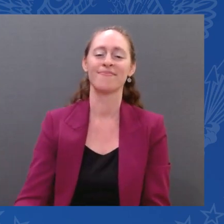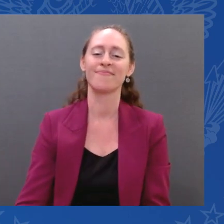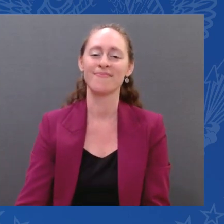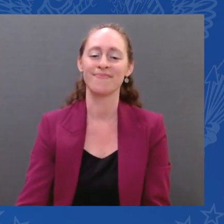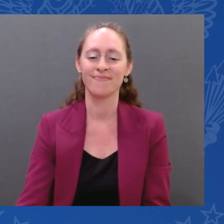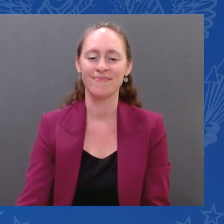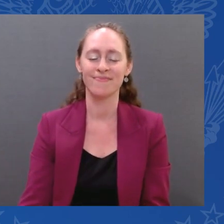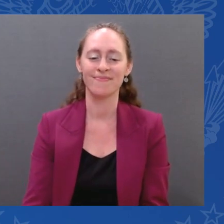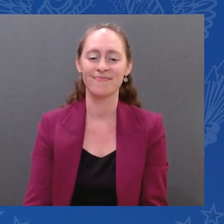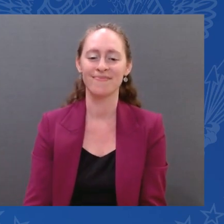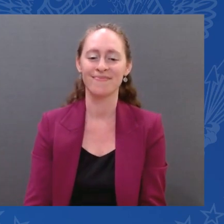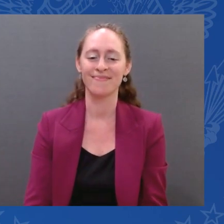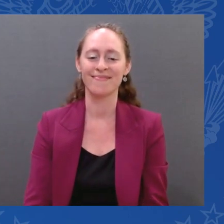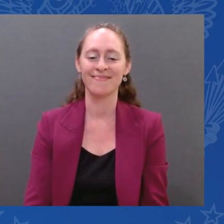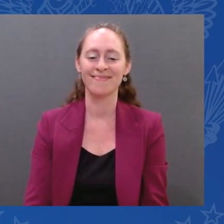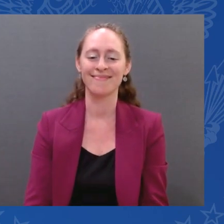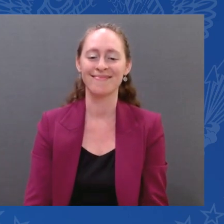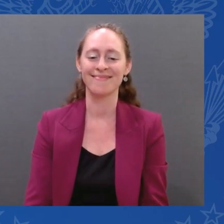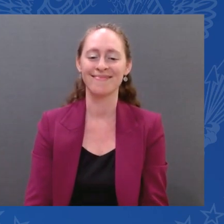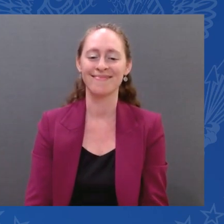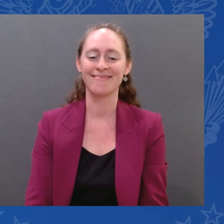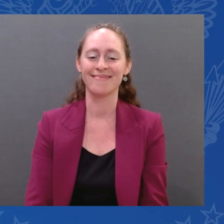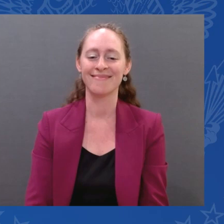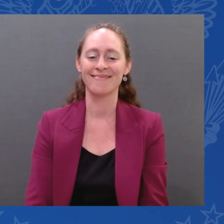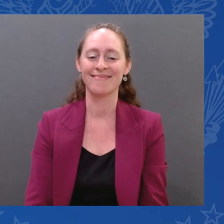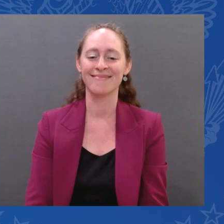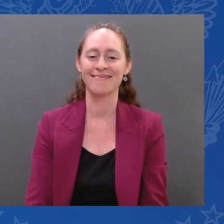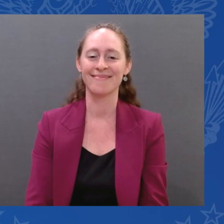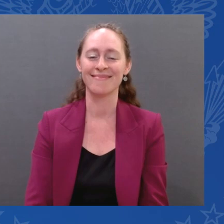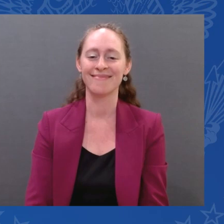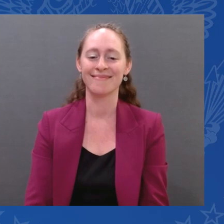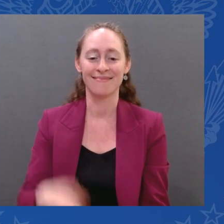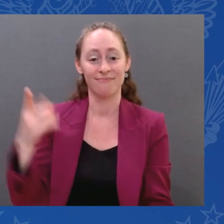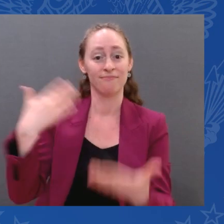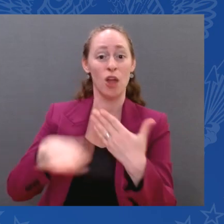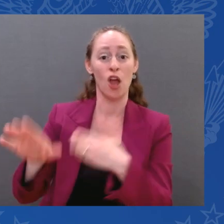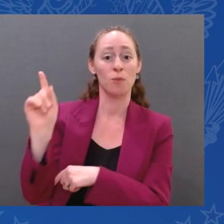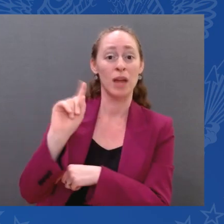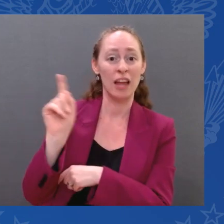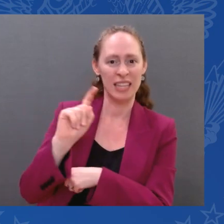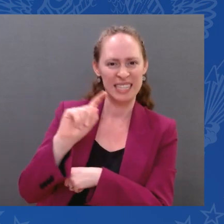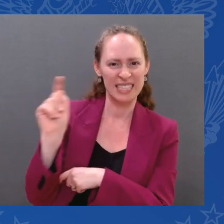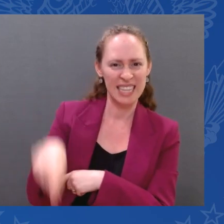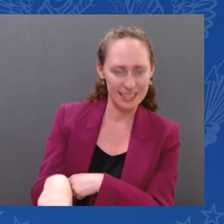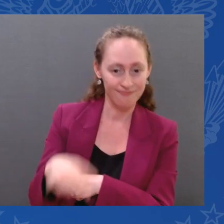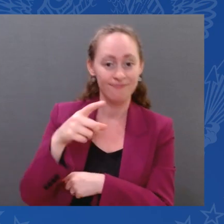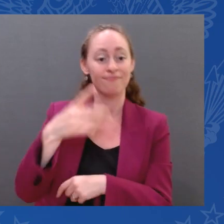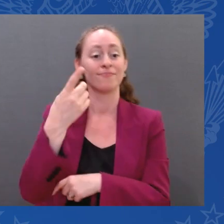Born in a Texas border town, Dr. Julieta Garcia became the first in her family to graduate from college